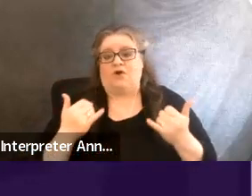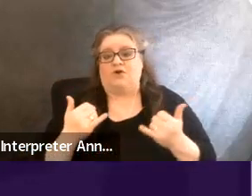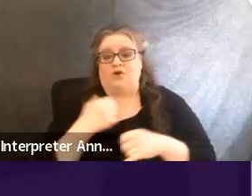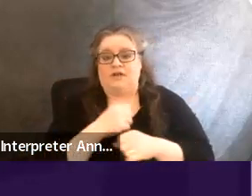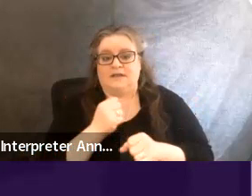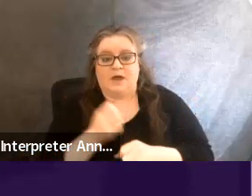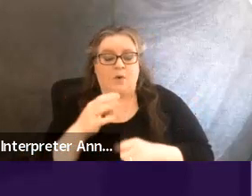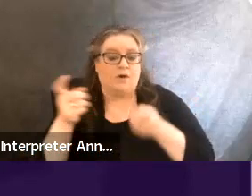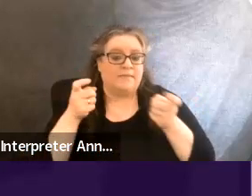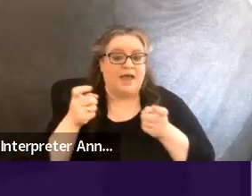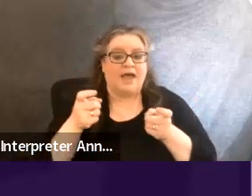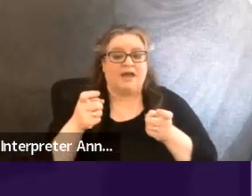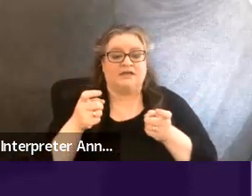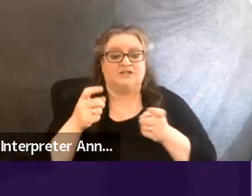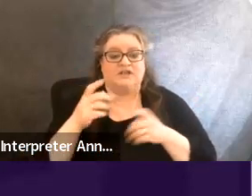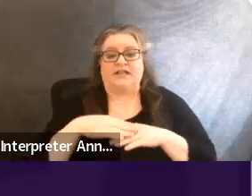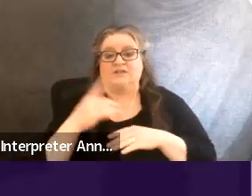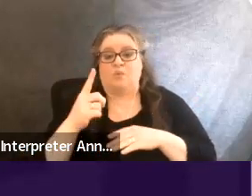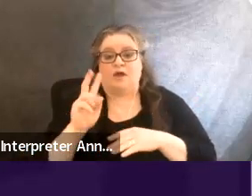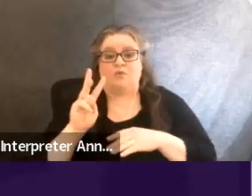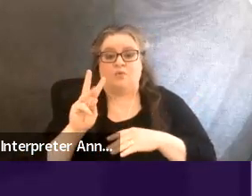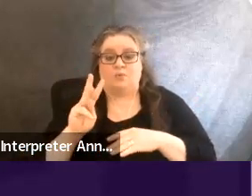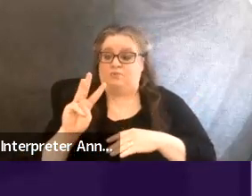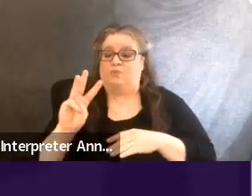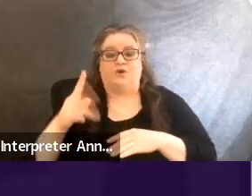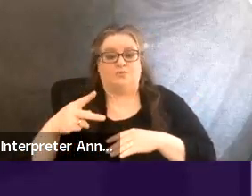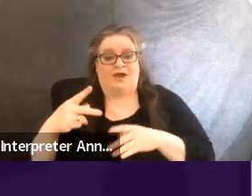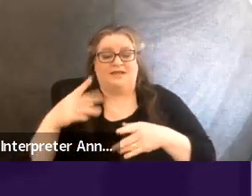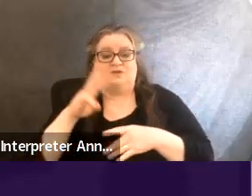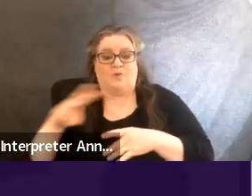or managing at least one WordPress website, can you please type 1 in the comments?